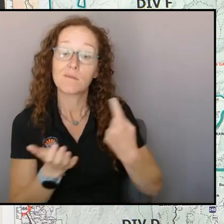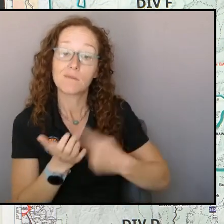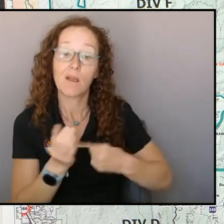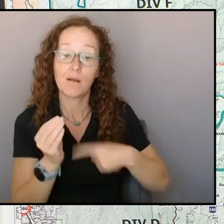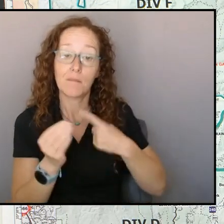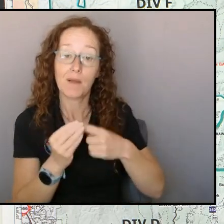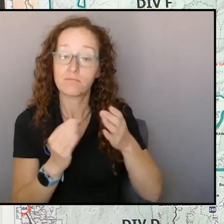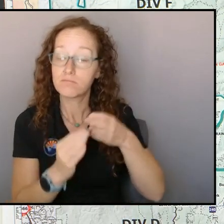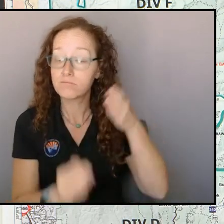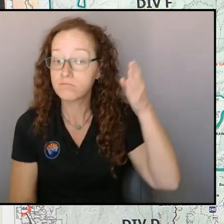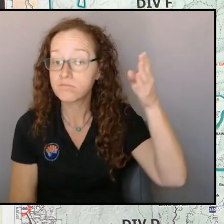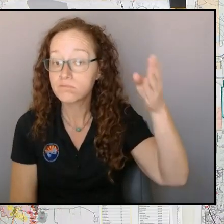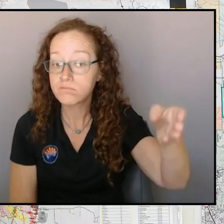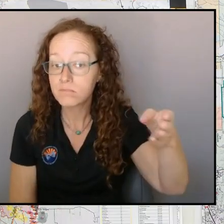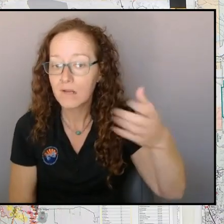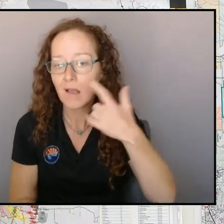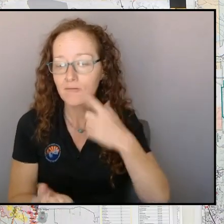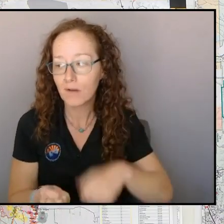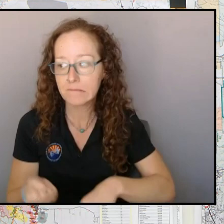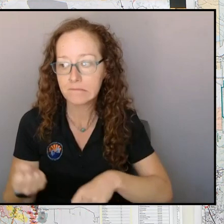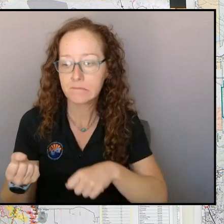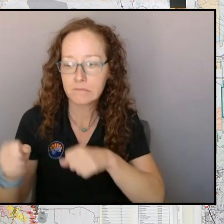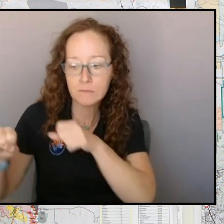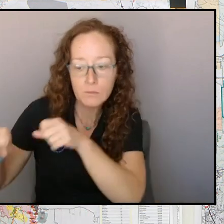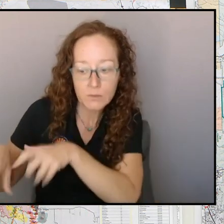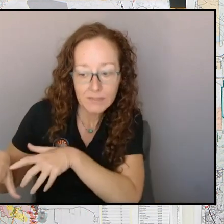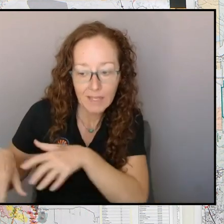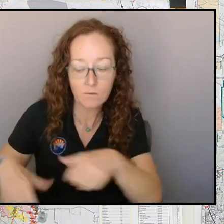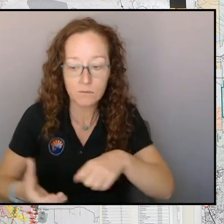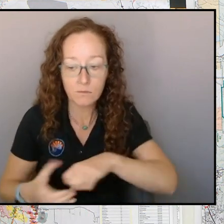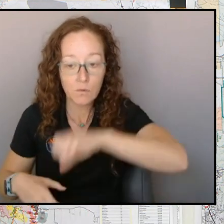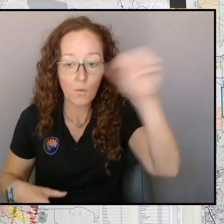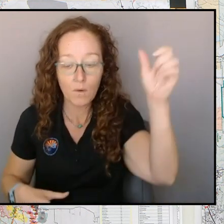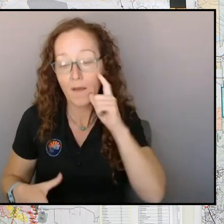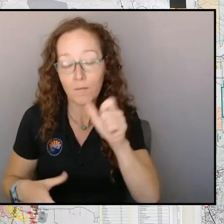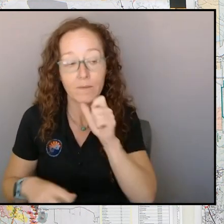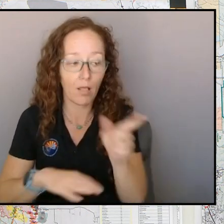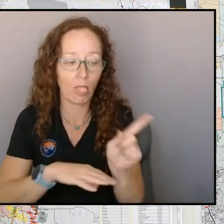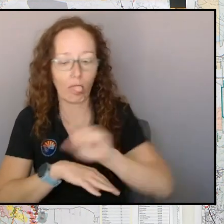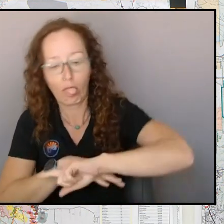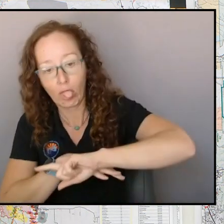might fall down. Nope. Good. Alright. So, looking into our long term, I'm actually not going to go over to the matrix